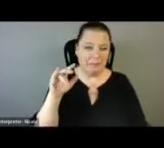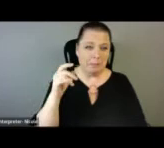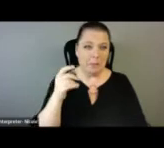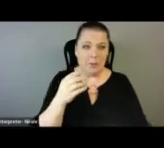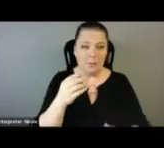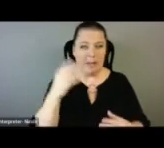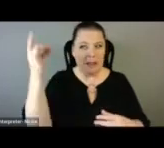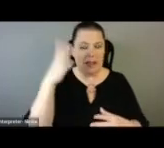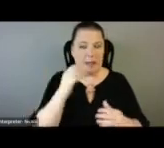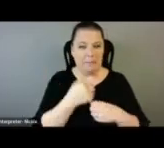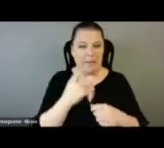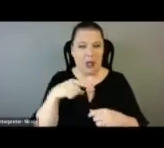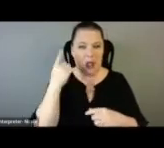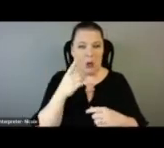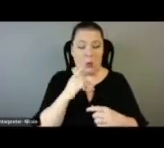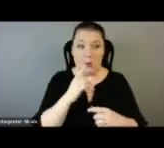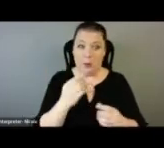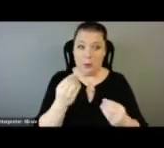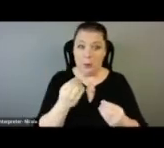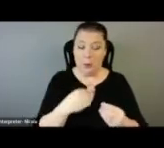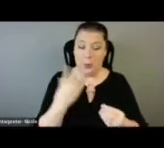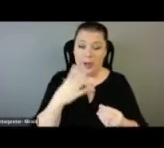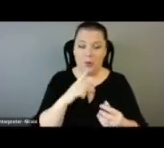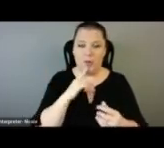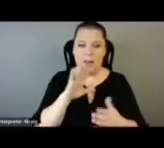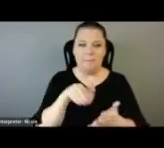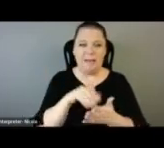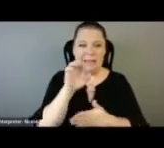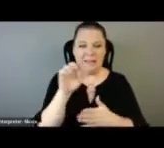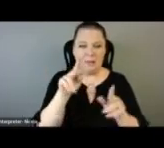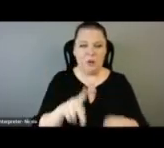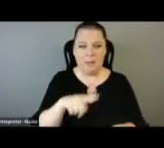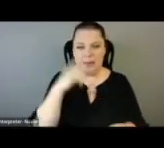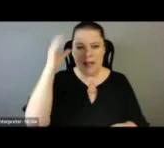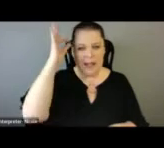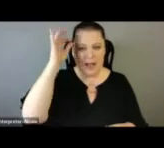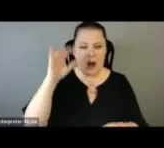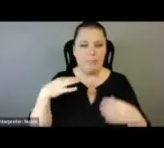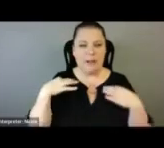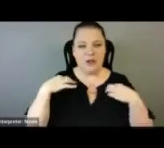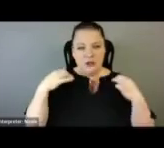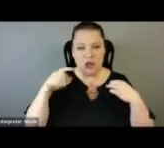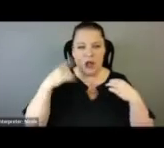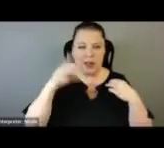man, black hair, and I'm wearing a blue shirt that looks pretty white. You And in front of a